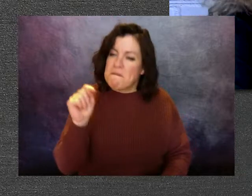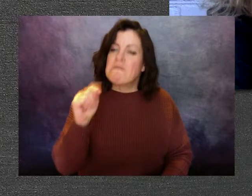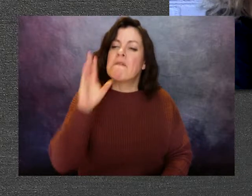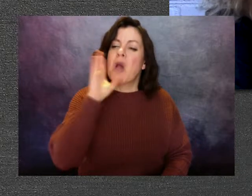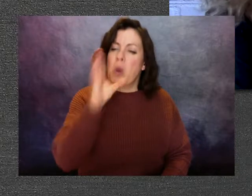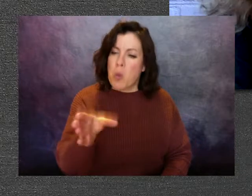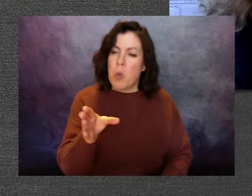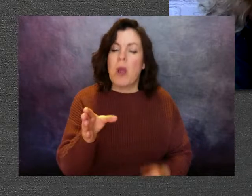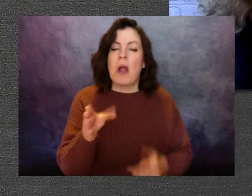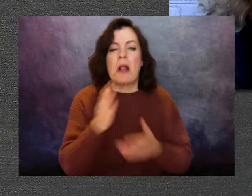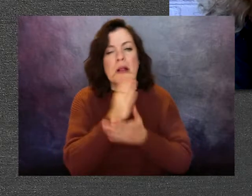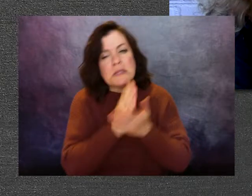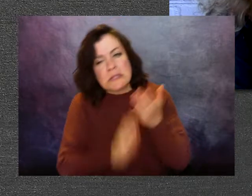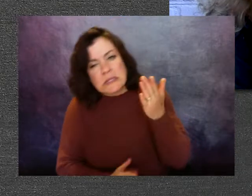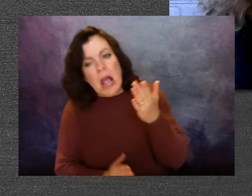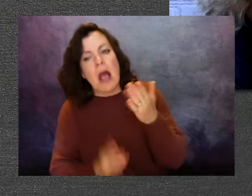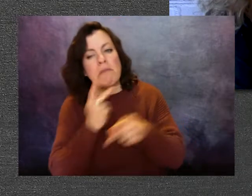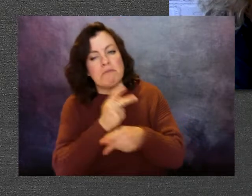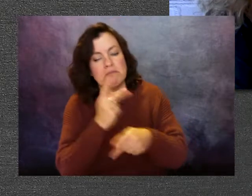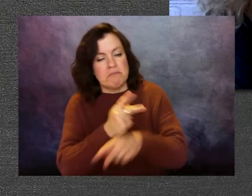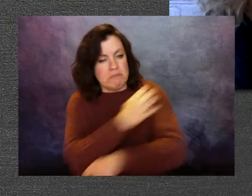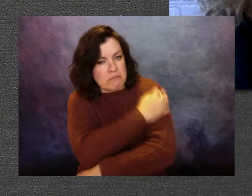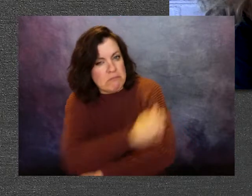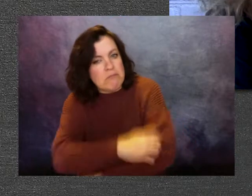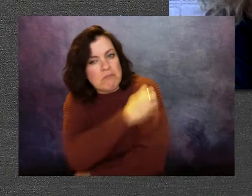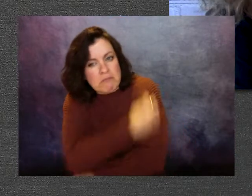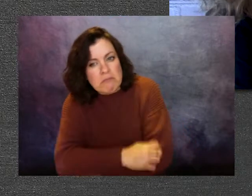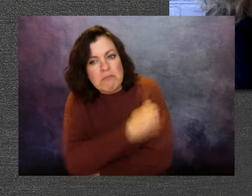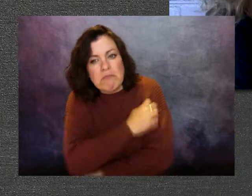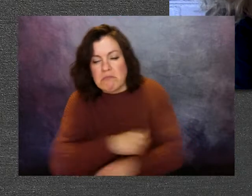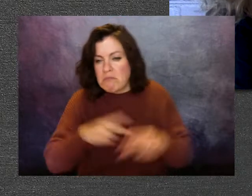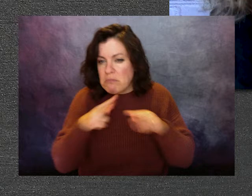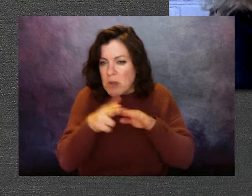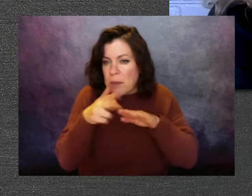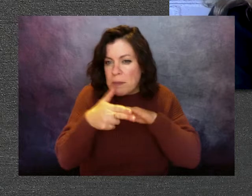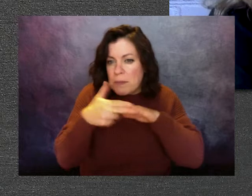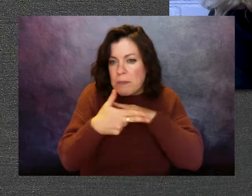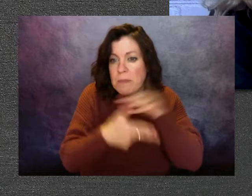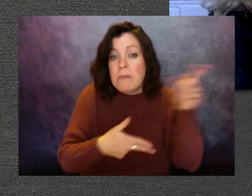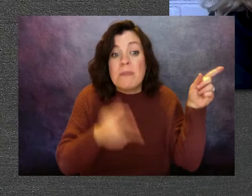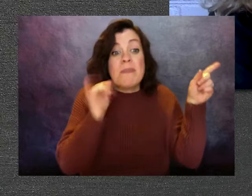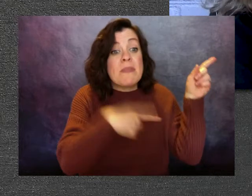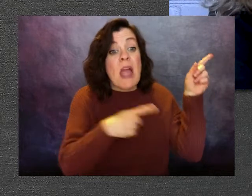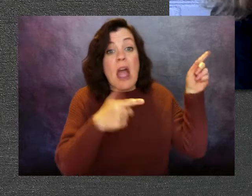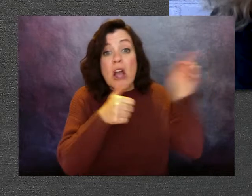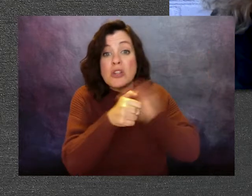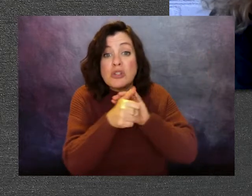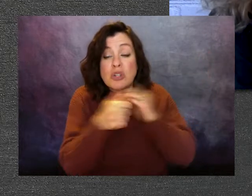Today, Dr. Kep files a turtle's sharp beak. Grate off its nose.